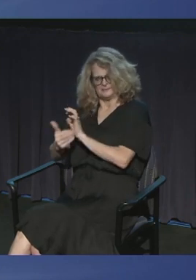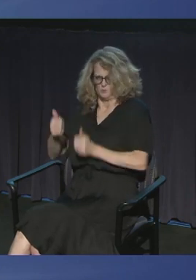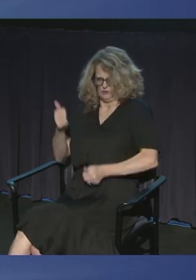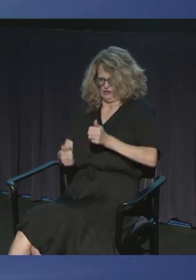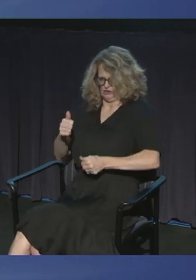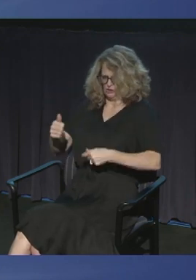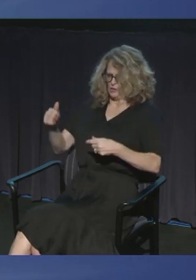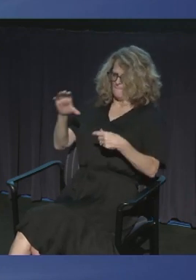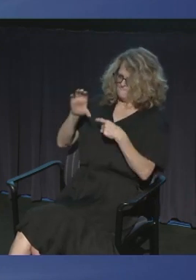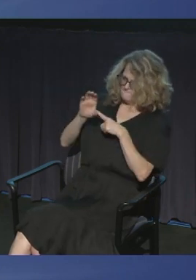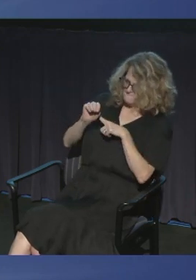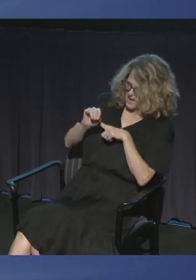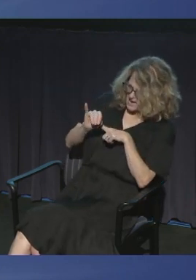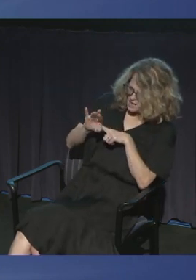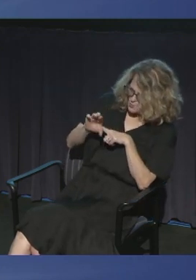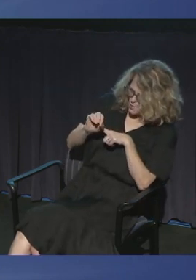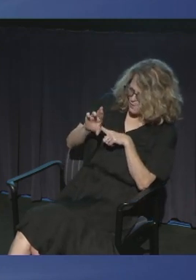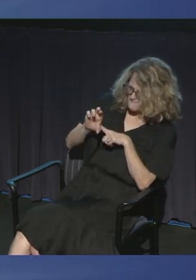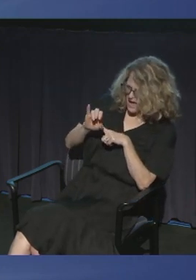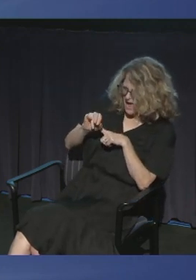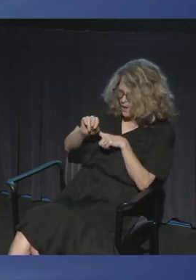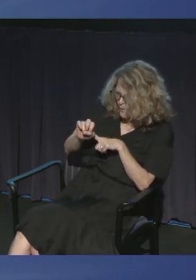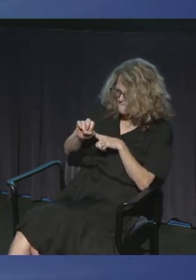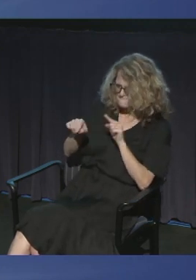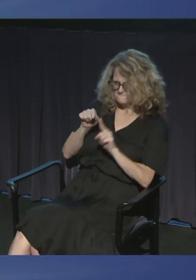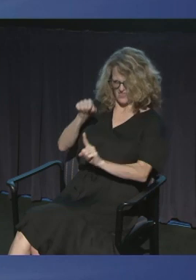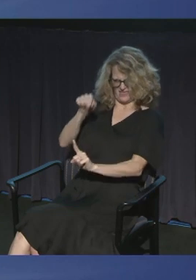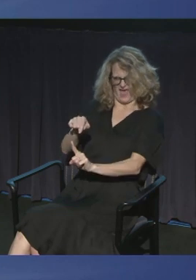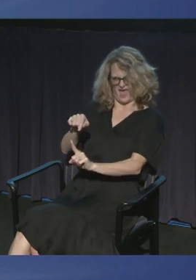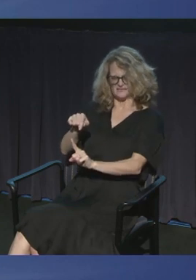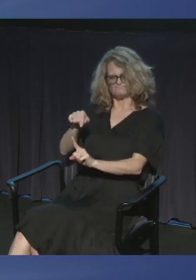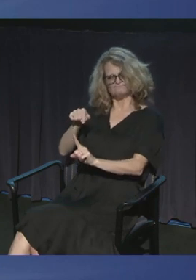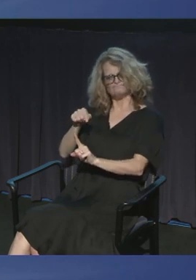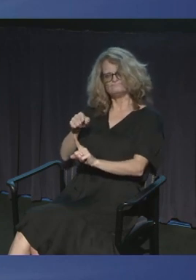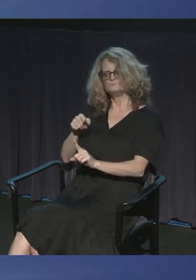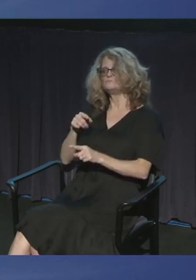TRYING TO FIGURE OUT IS THIS A MICROBIOME, THE CLEANEST WE